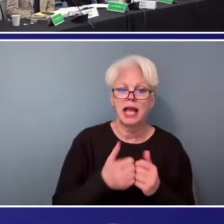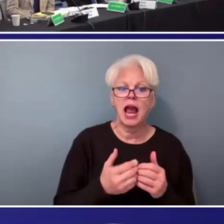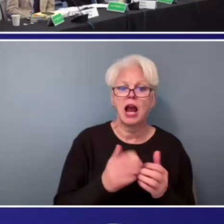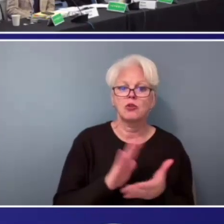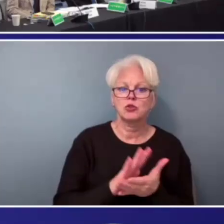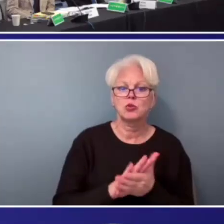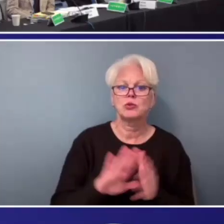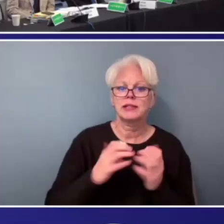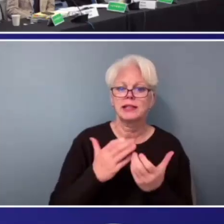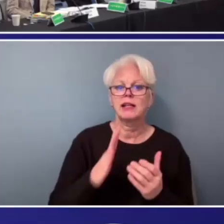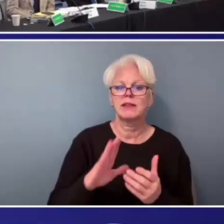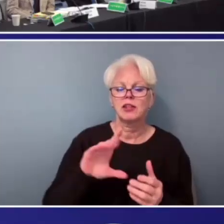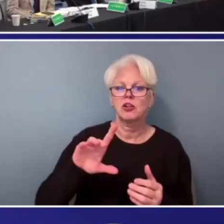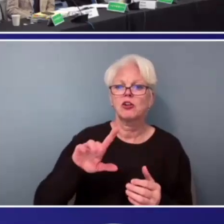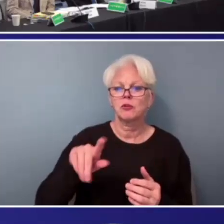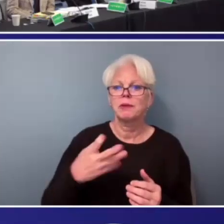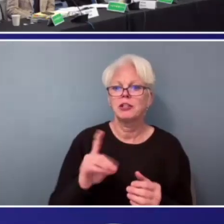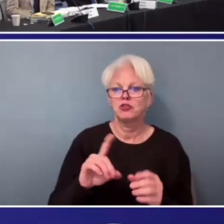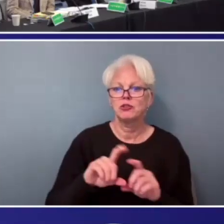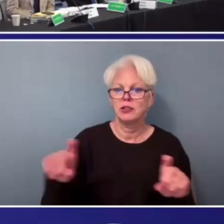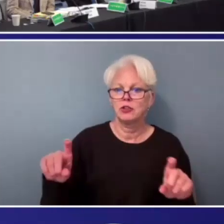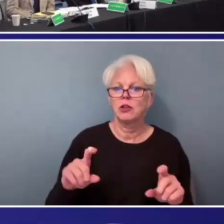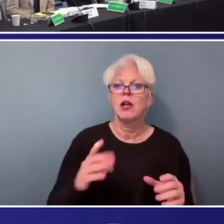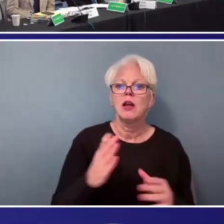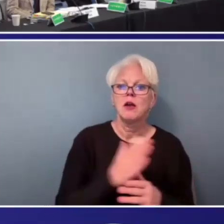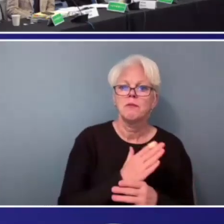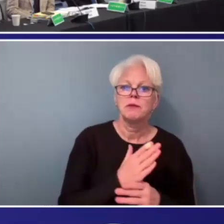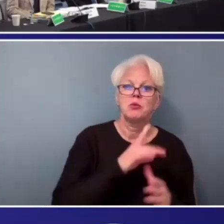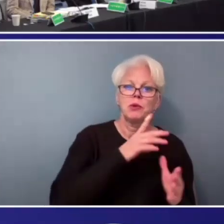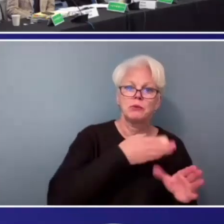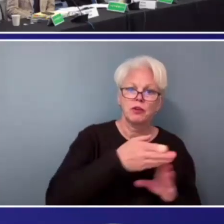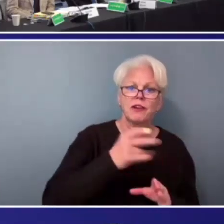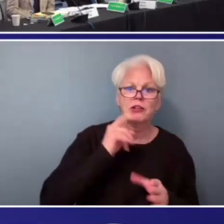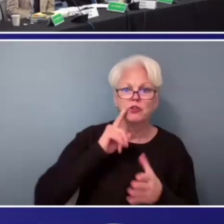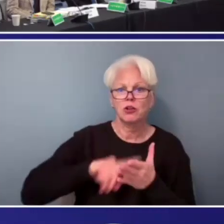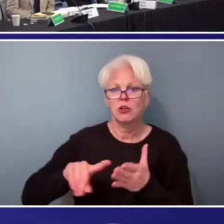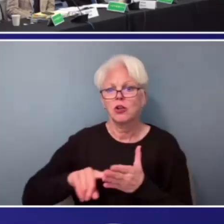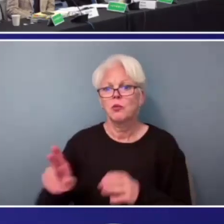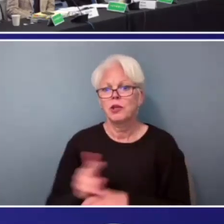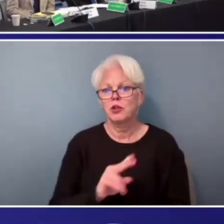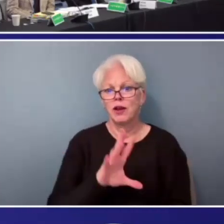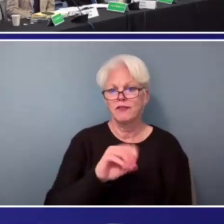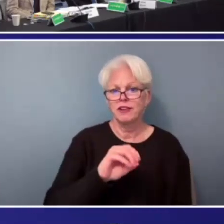between professional and research. We used a 50% threshold,